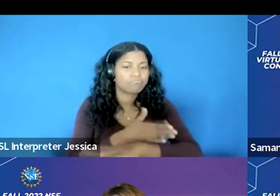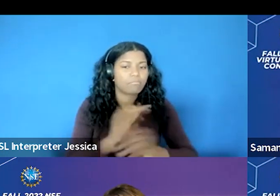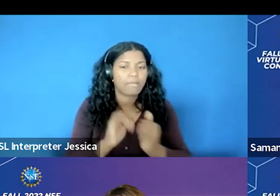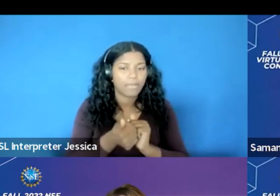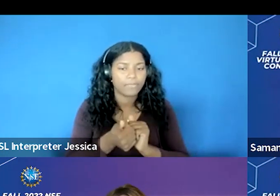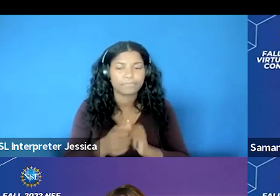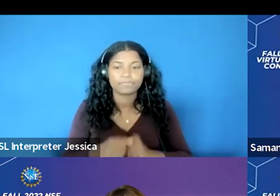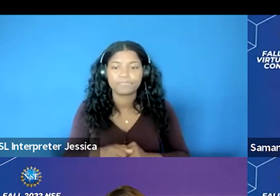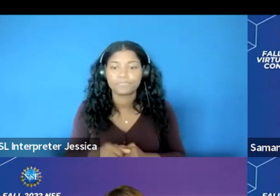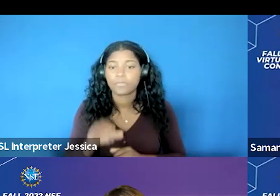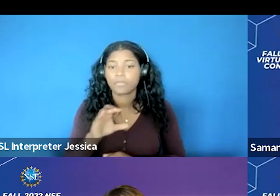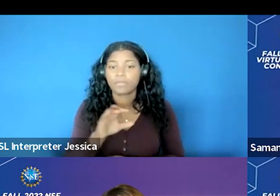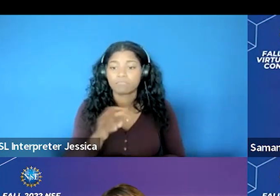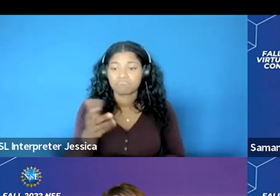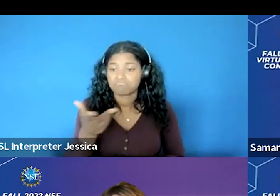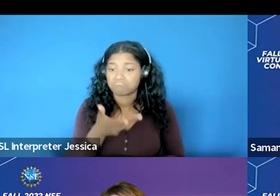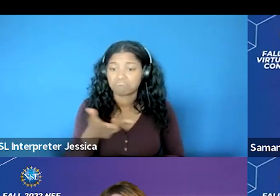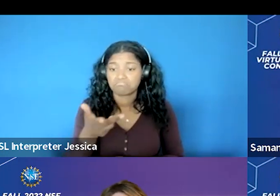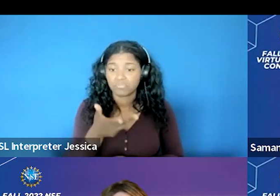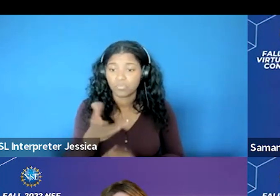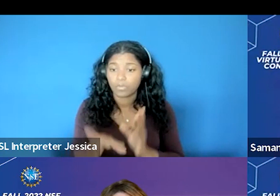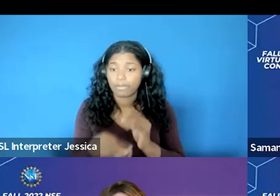Colette, Manju, Daniel if you want to add anything. Manju Hingorani: I would say